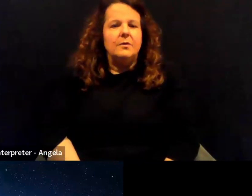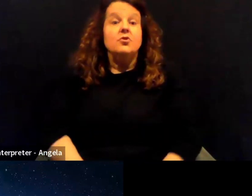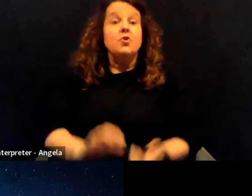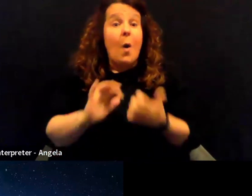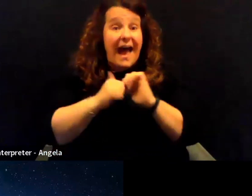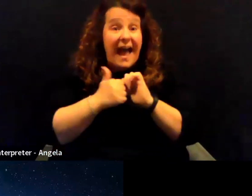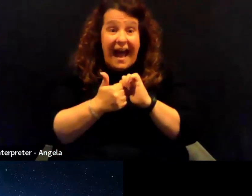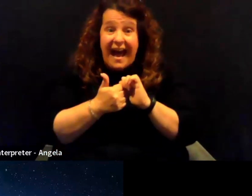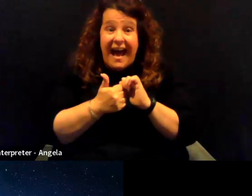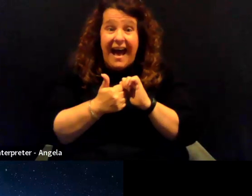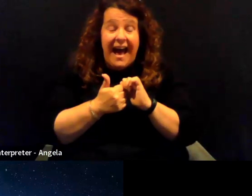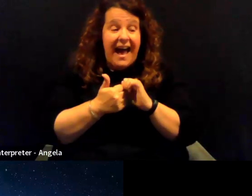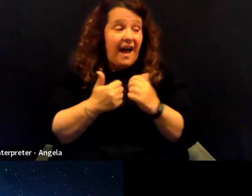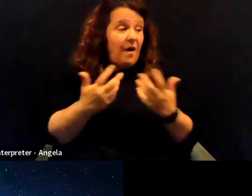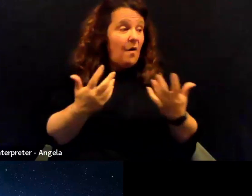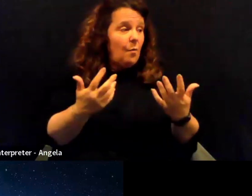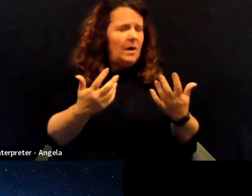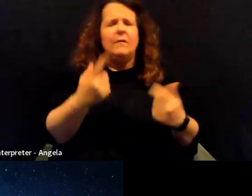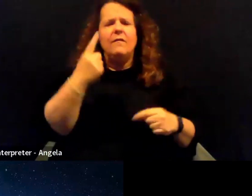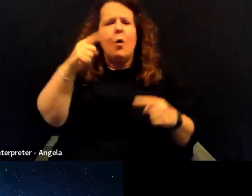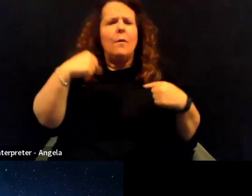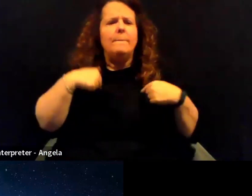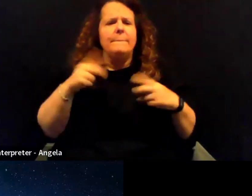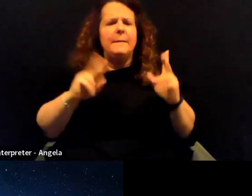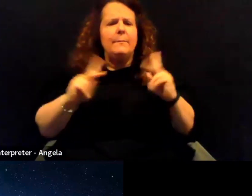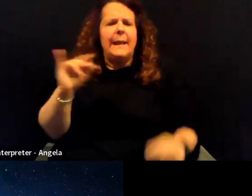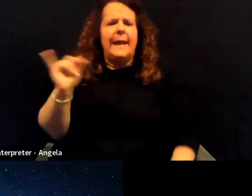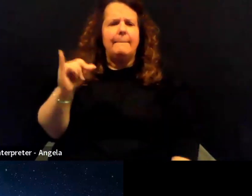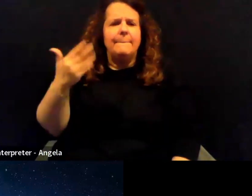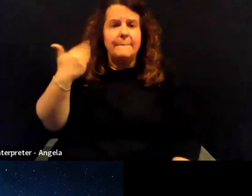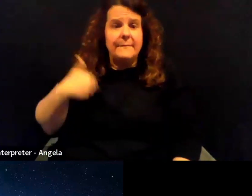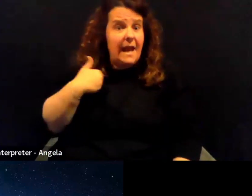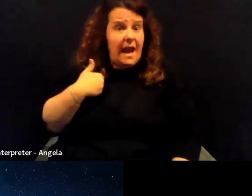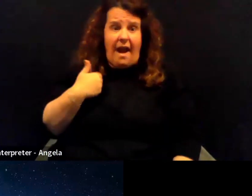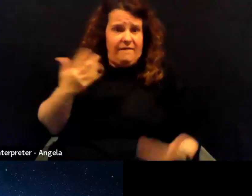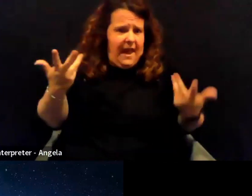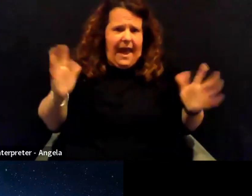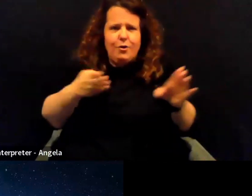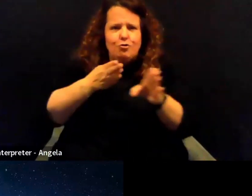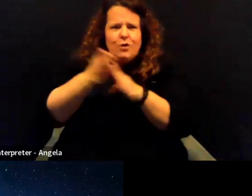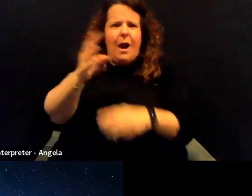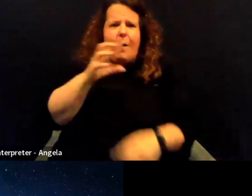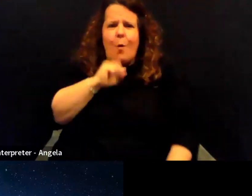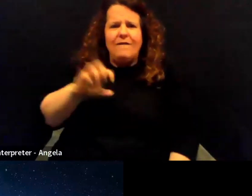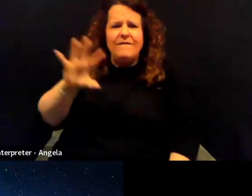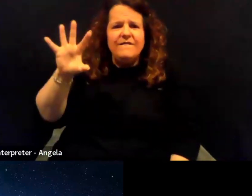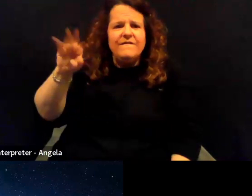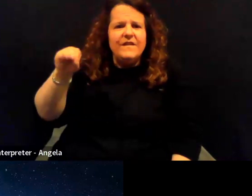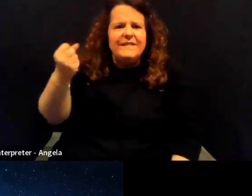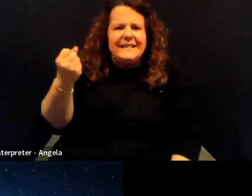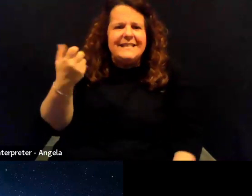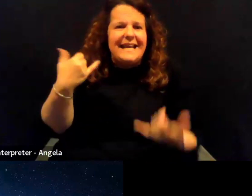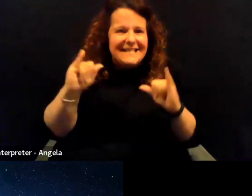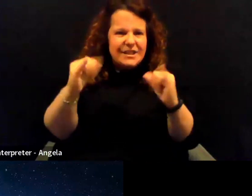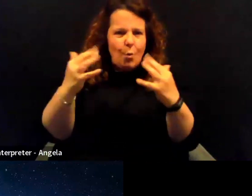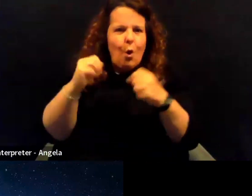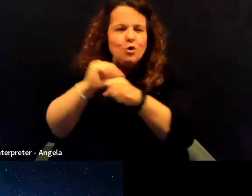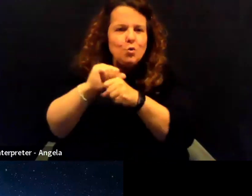people, or people like me, who have had a career. I'm in my 50s. I still want to work making that transition.